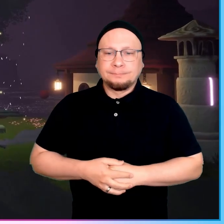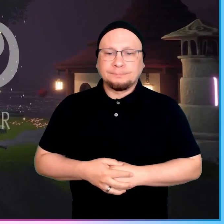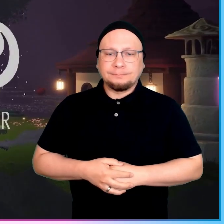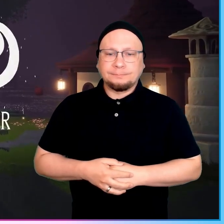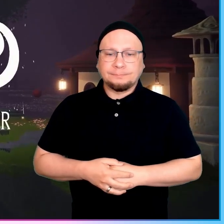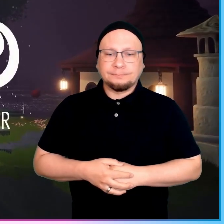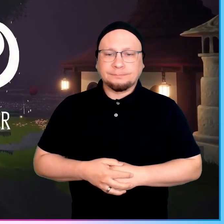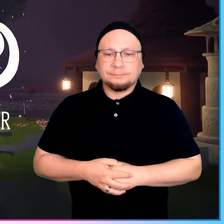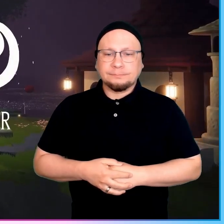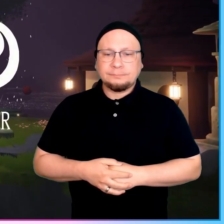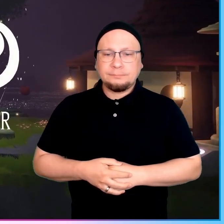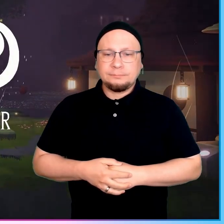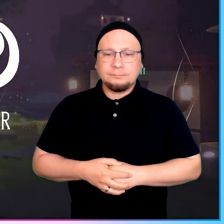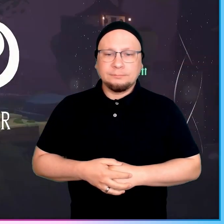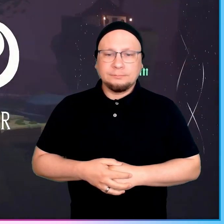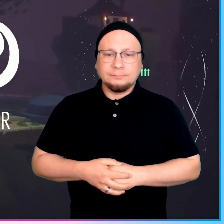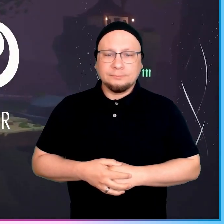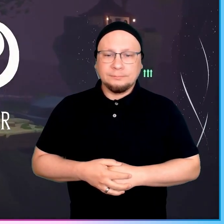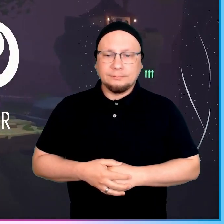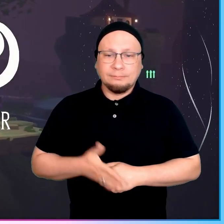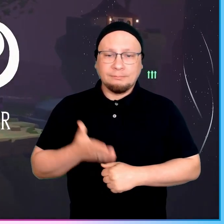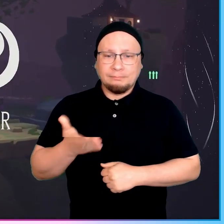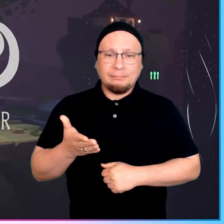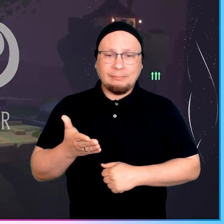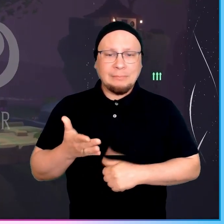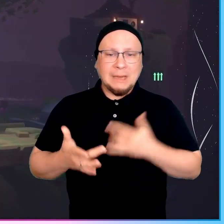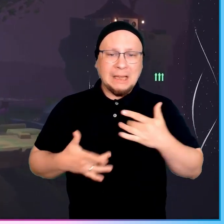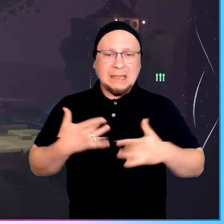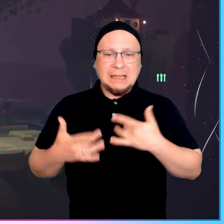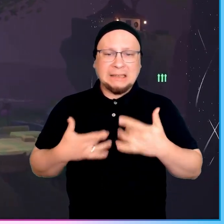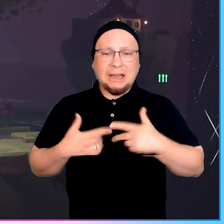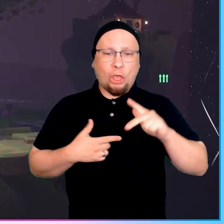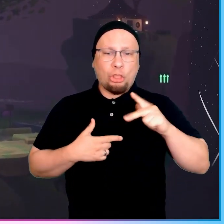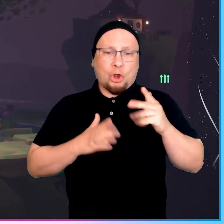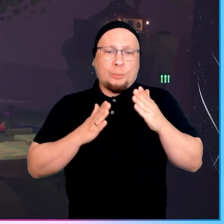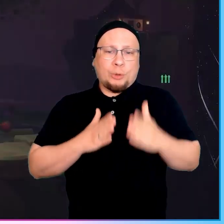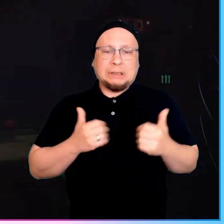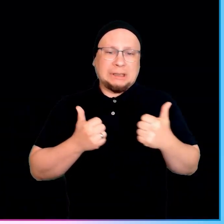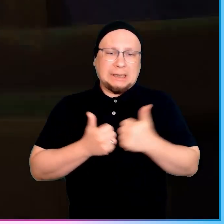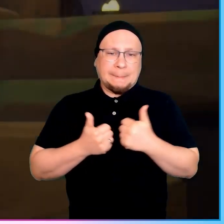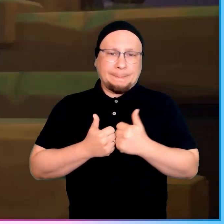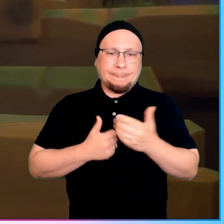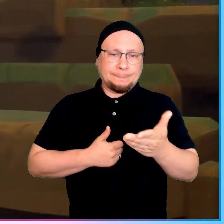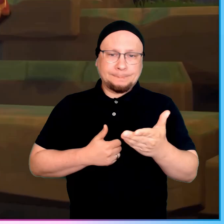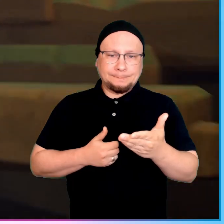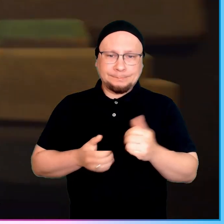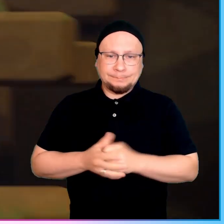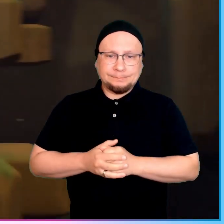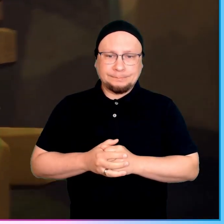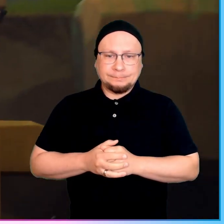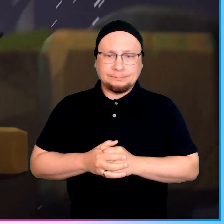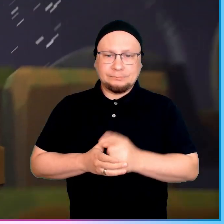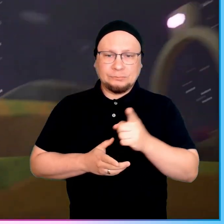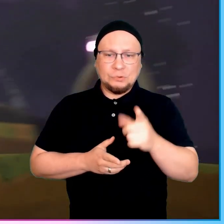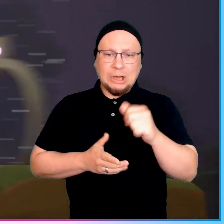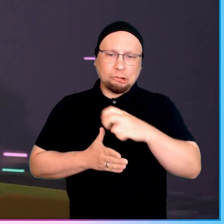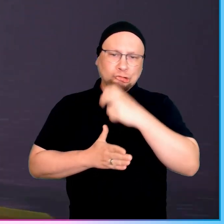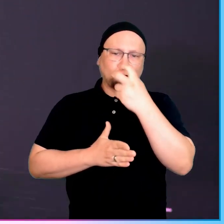Wéko The Mask Gatherer is an exciting third person adventure game developed by Siro games. Immerse yourself in the role of Wéko,